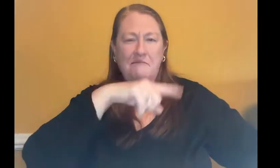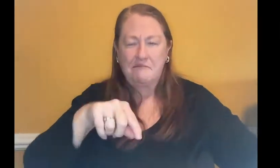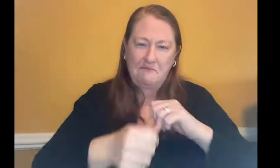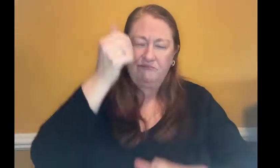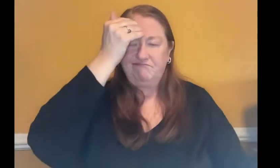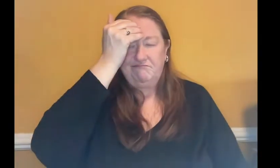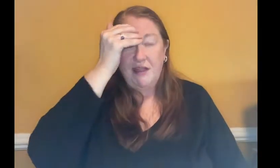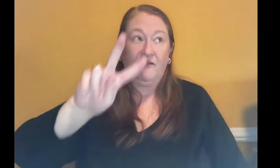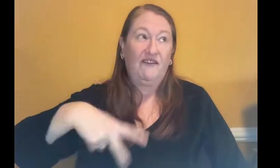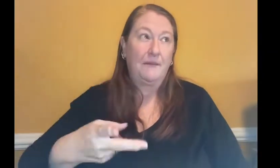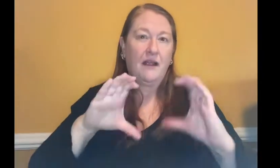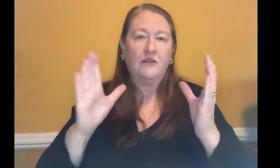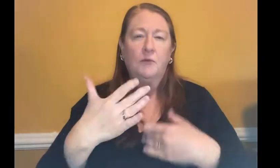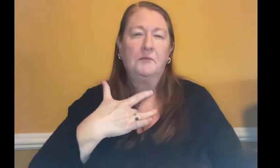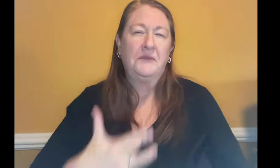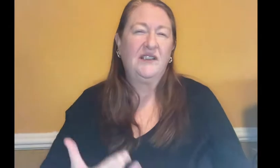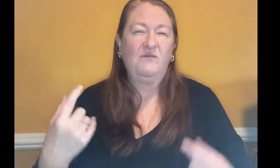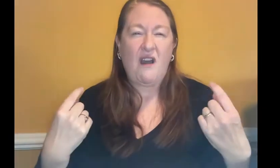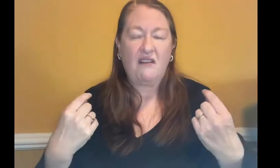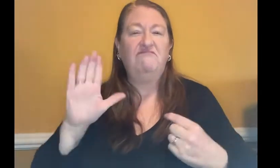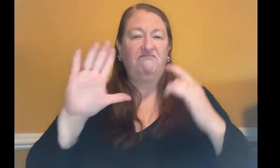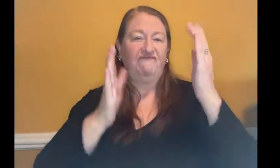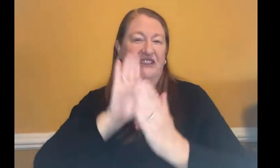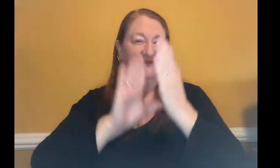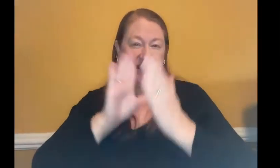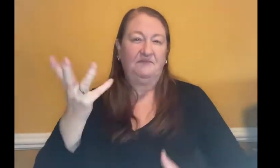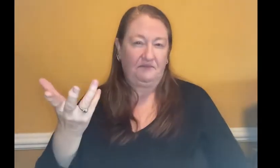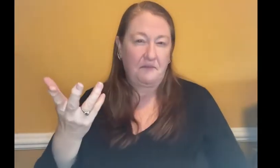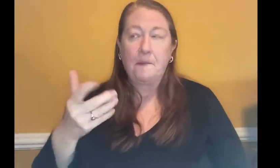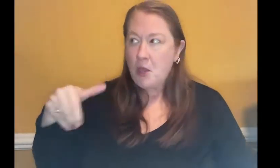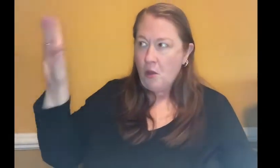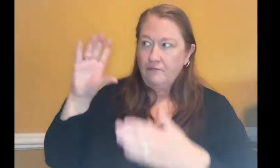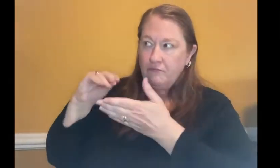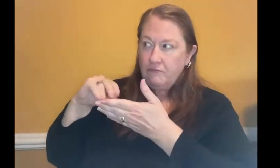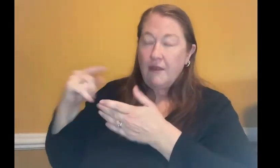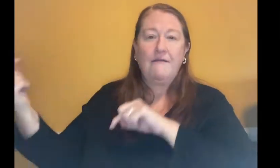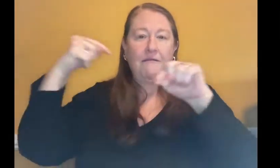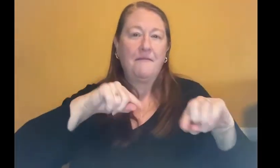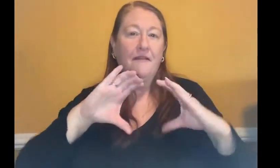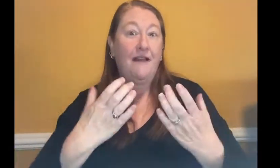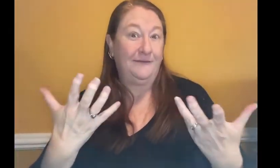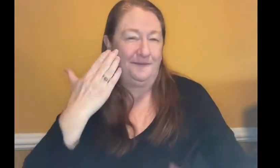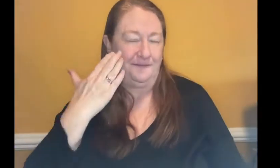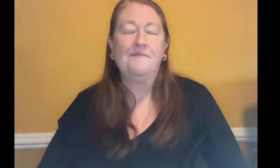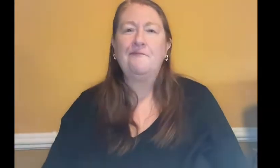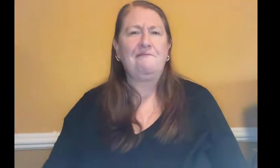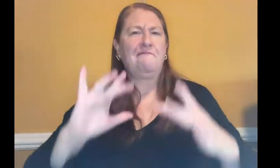As we know that flipped approach is usually about face-to-face instruction, the students learn outside of class then come to the f2f class prepared.